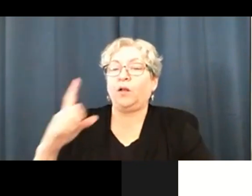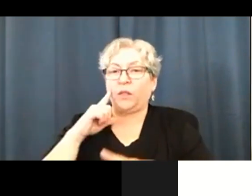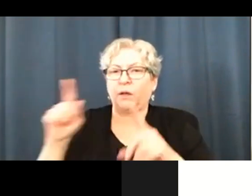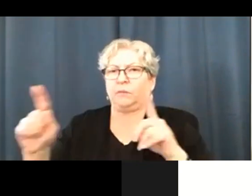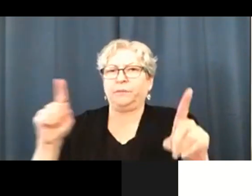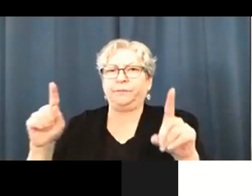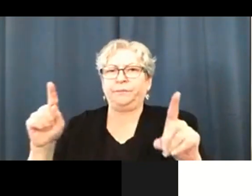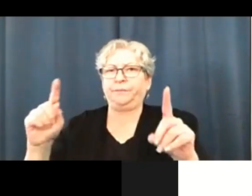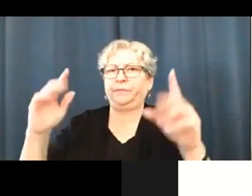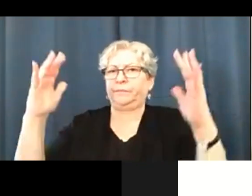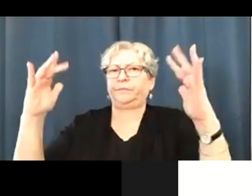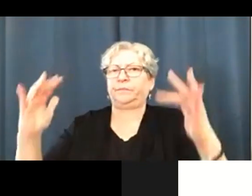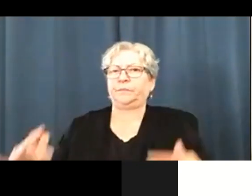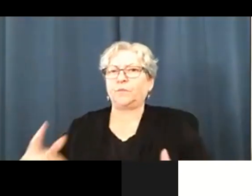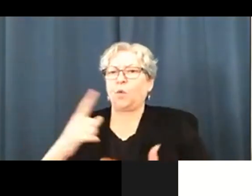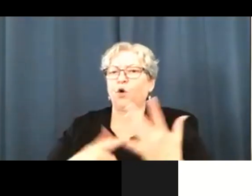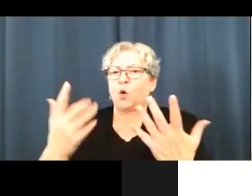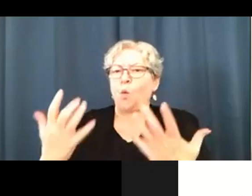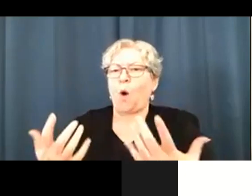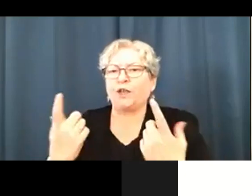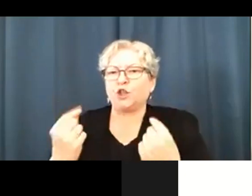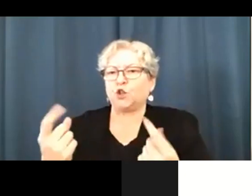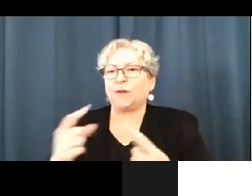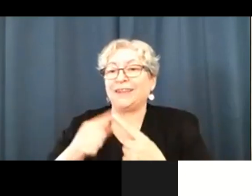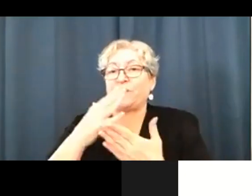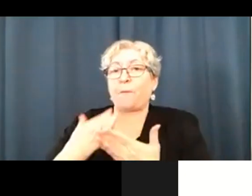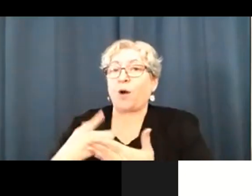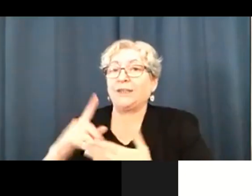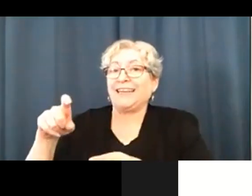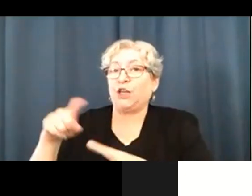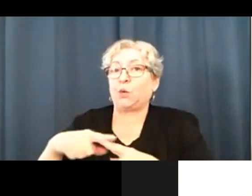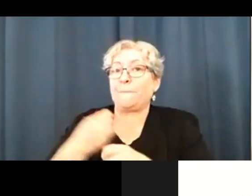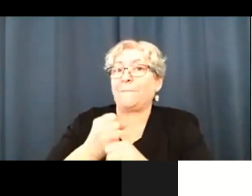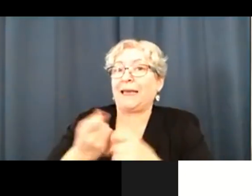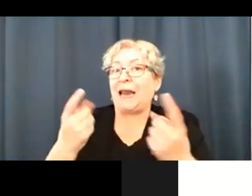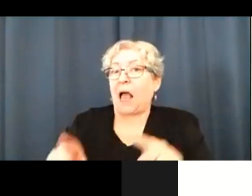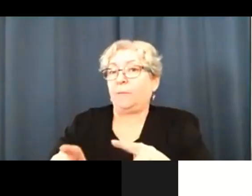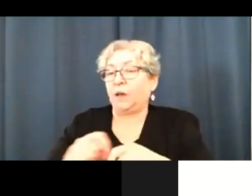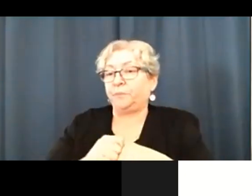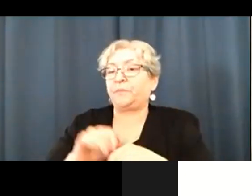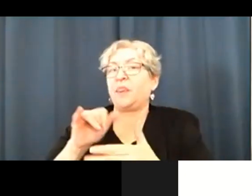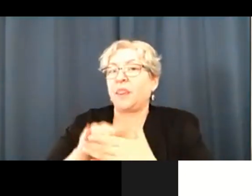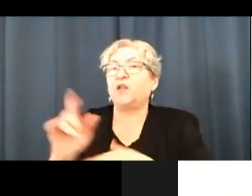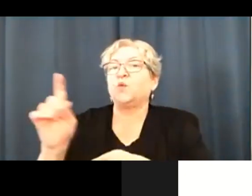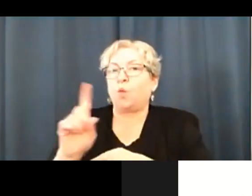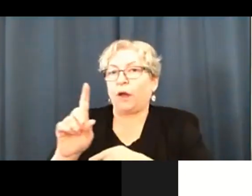what you want your content authors to do and the components that will be necessary to make that happen. That's where you can run